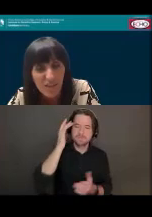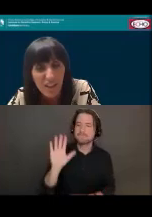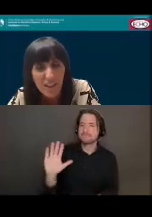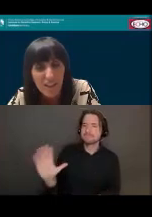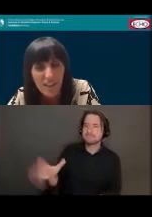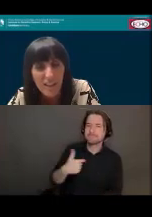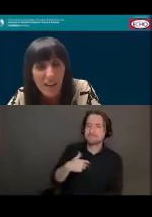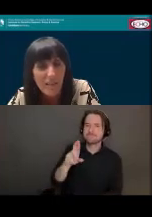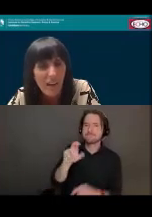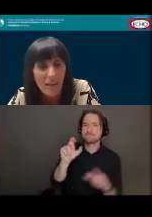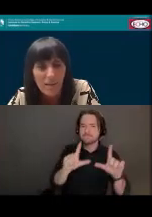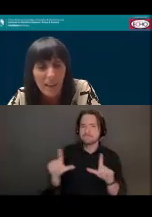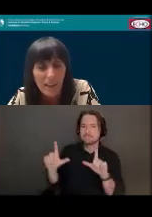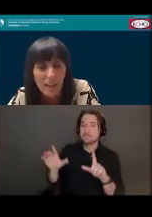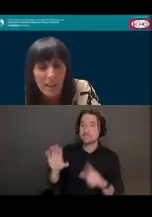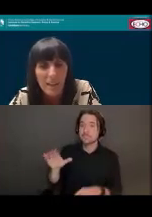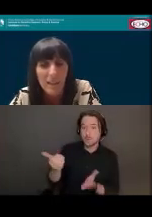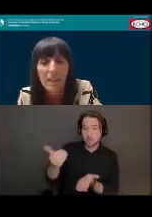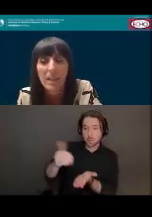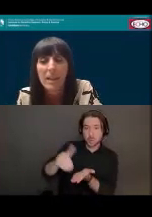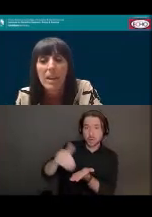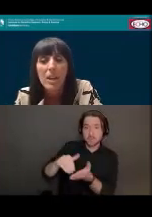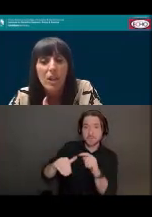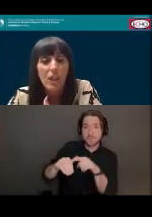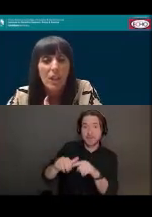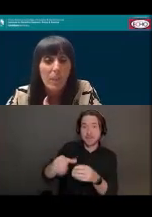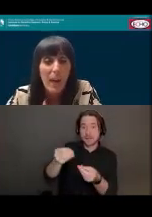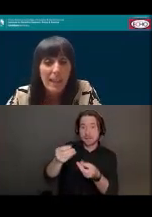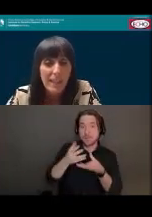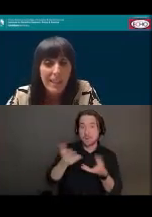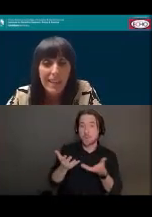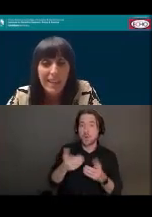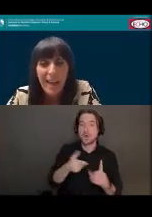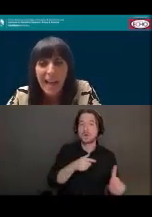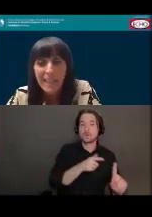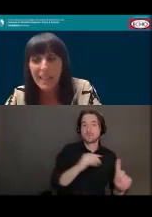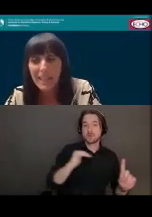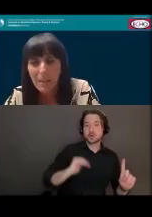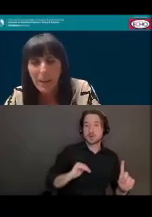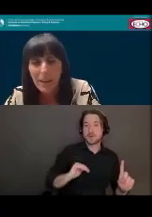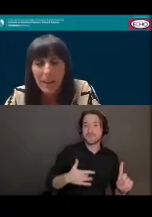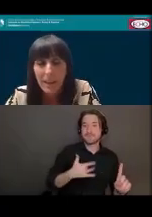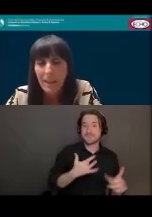feeling safe and regulated. She's practicing, anticipating